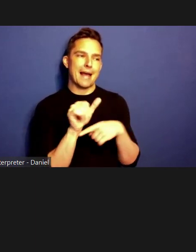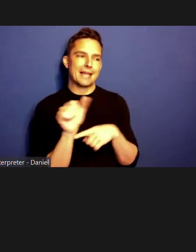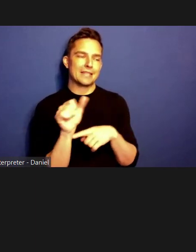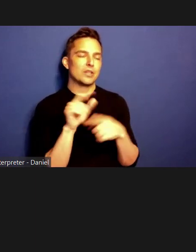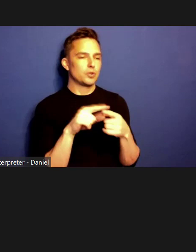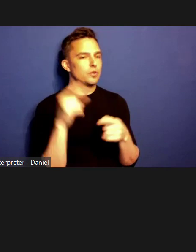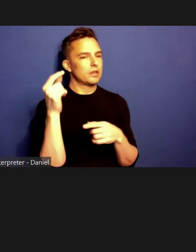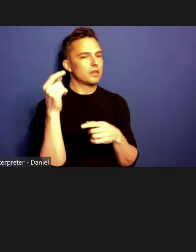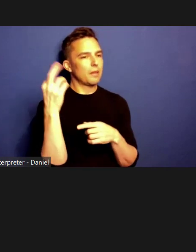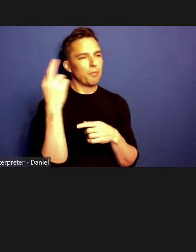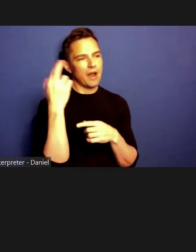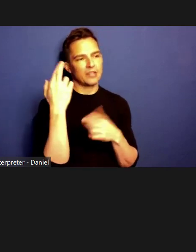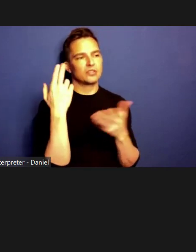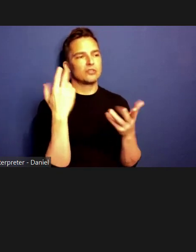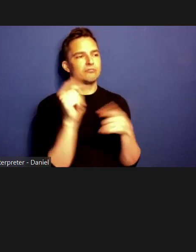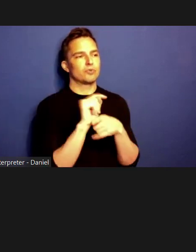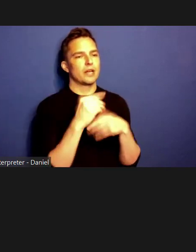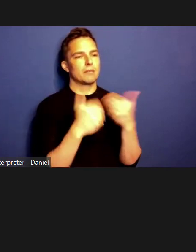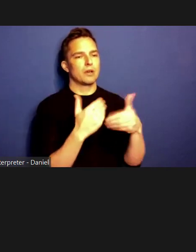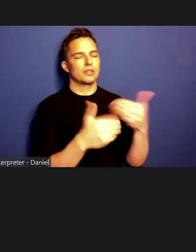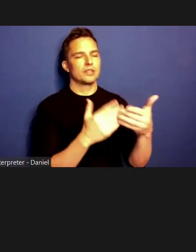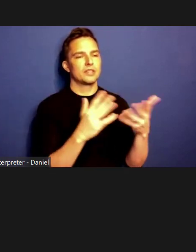incorporate an audiologist who can help you.